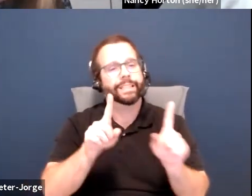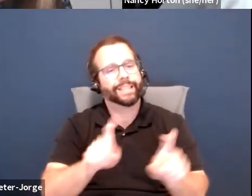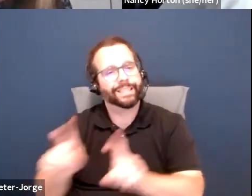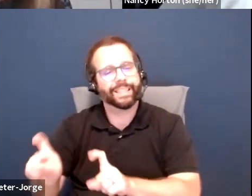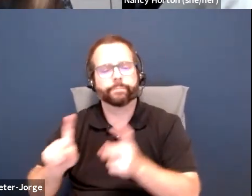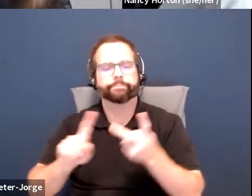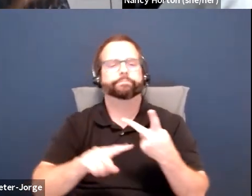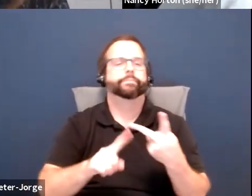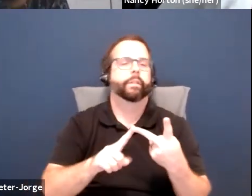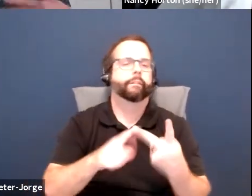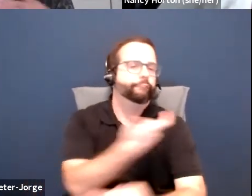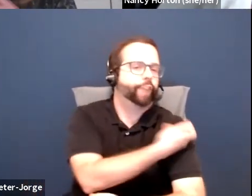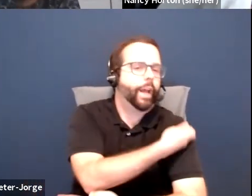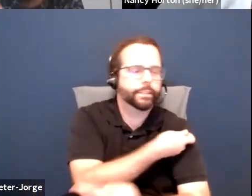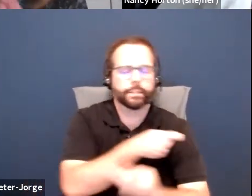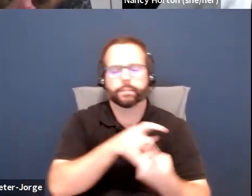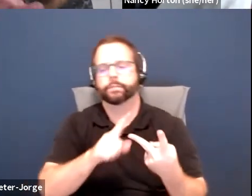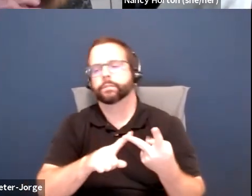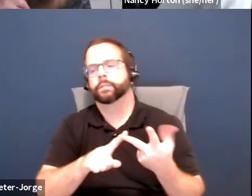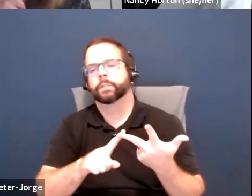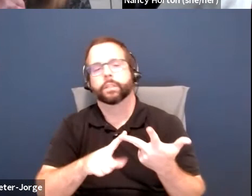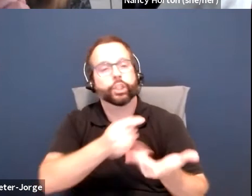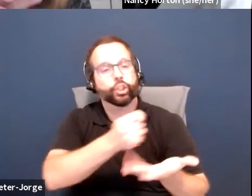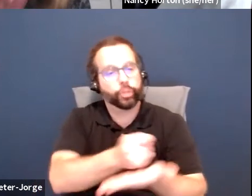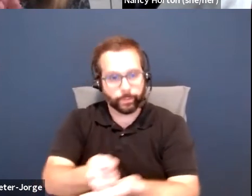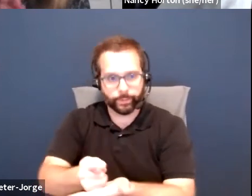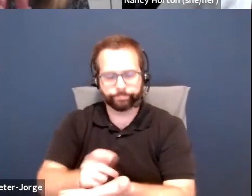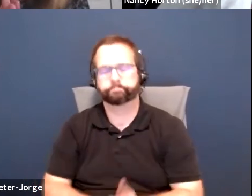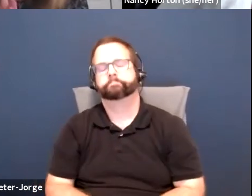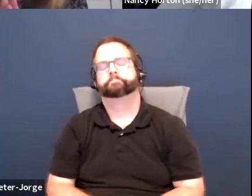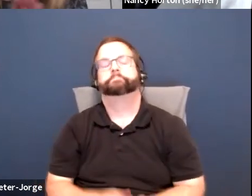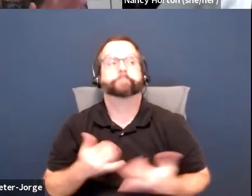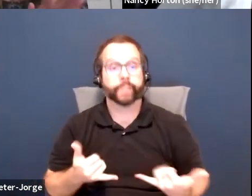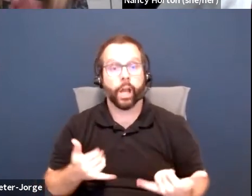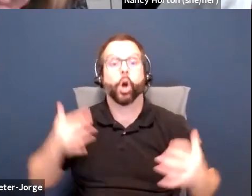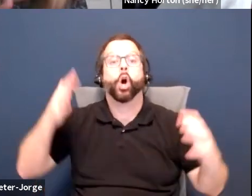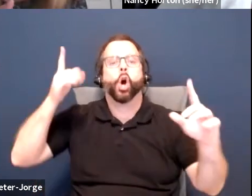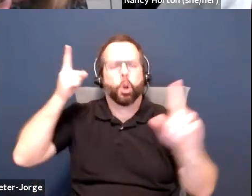number 13. Thank you. Where we talk about testing and vaccines and